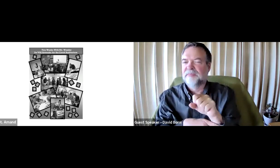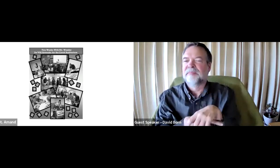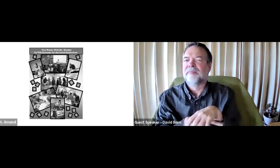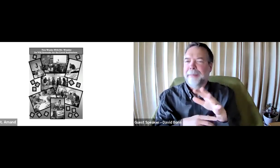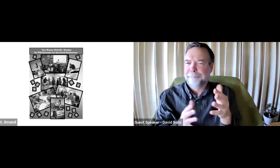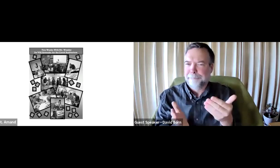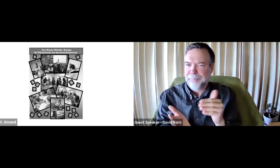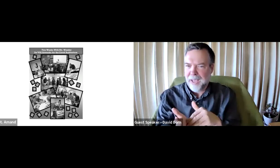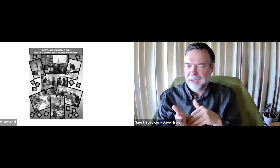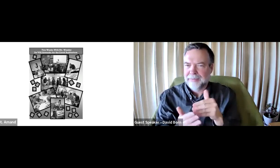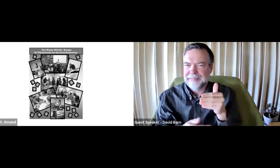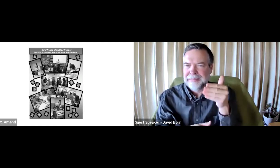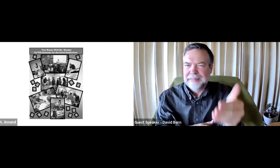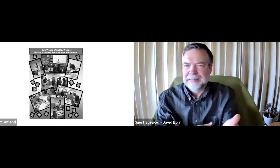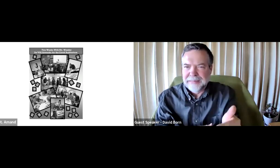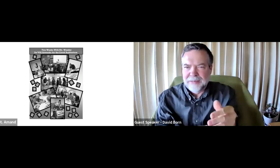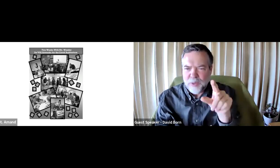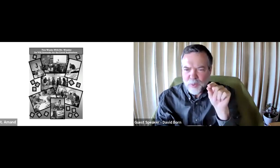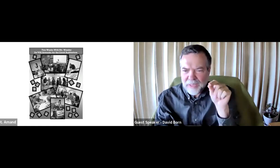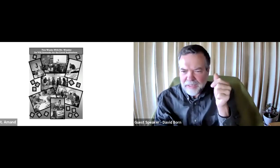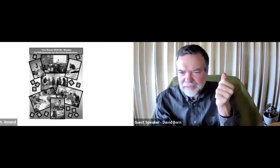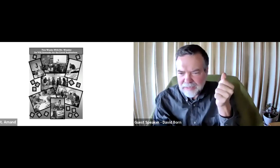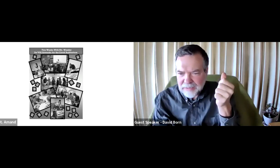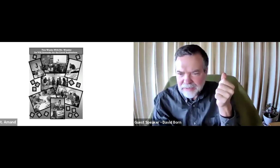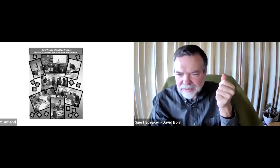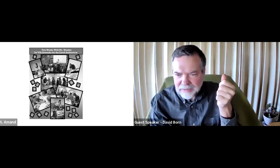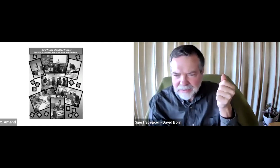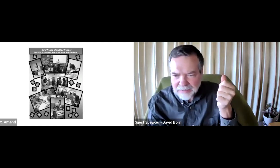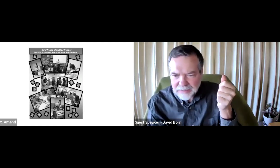into the Hall of Fame and...